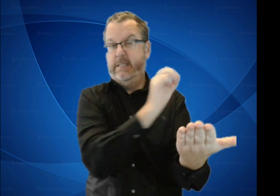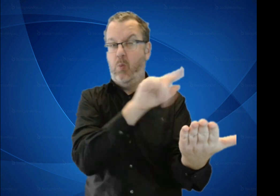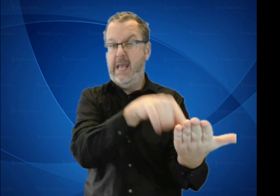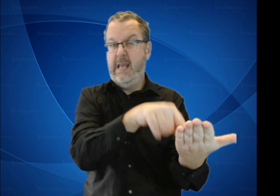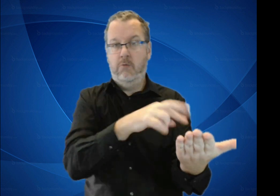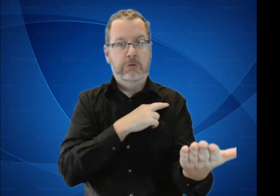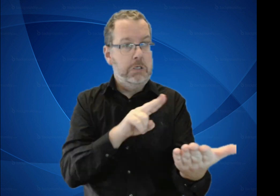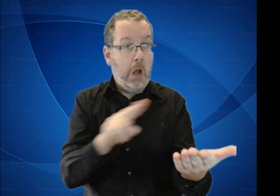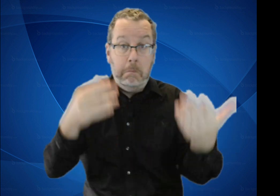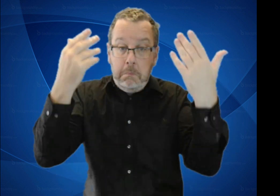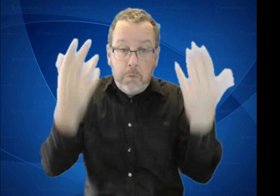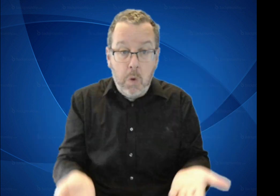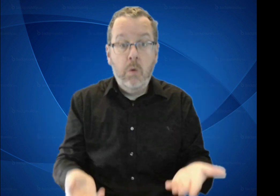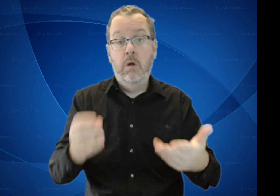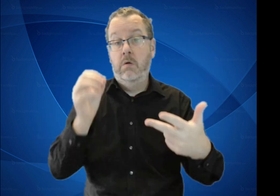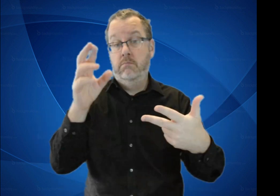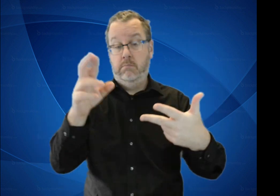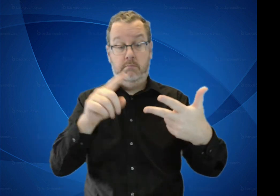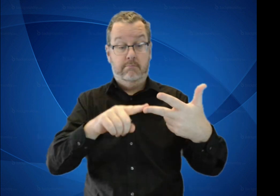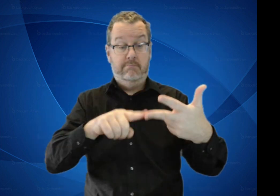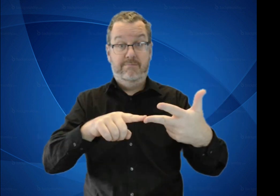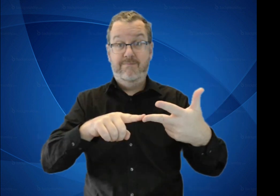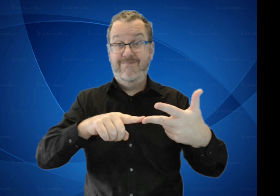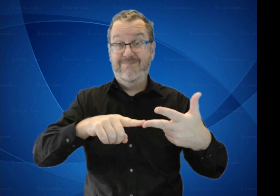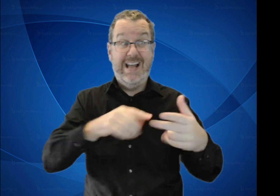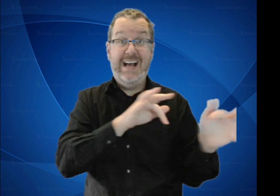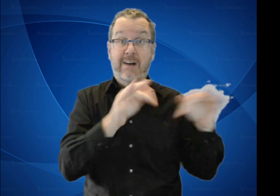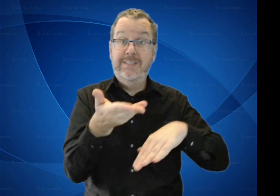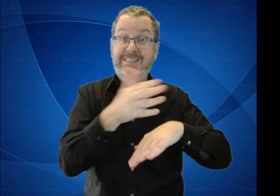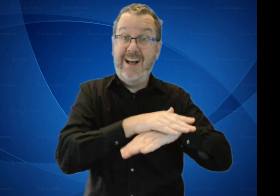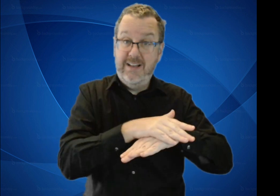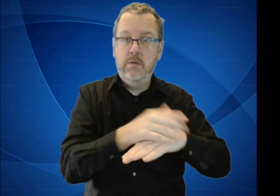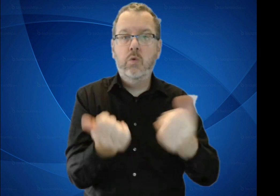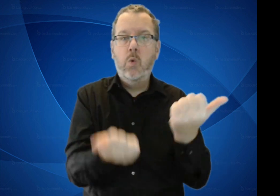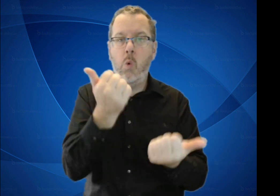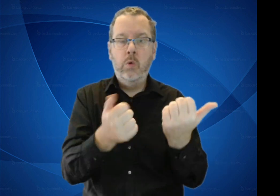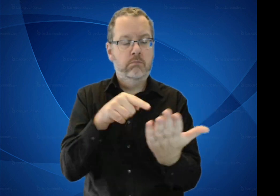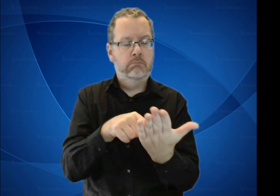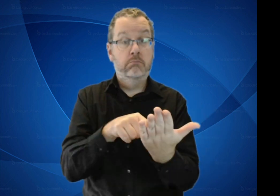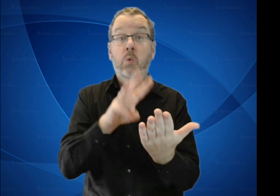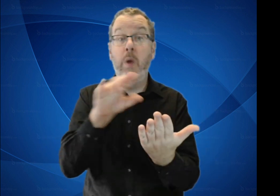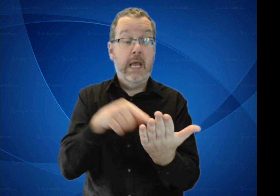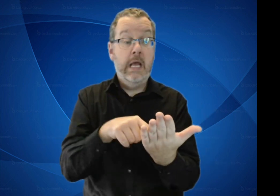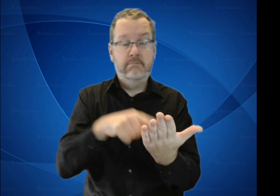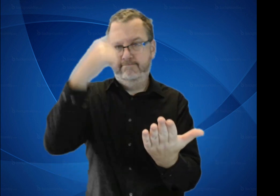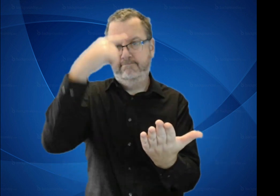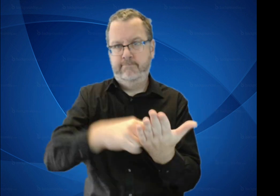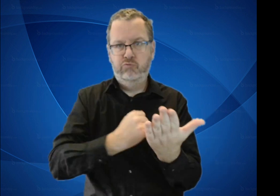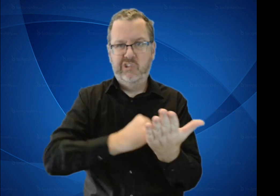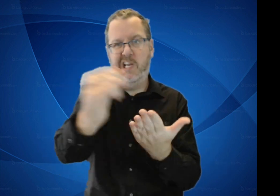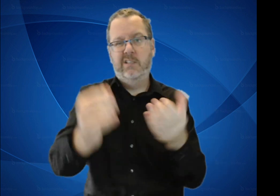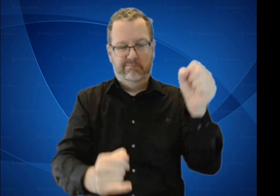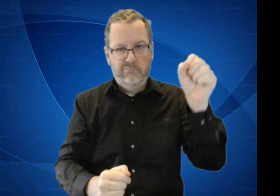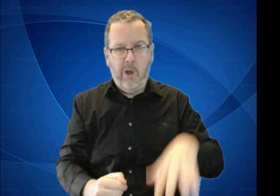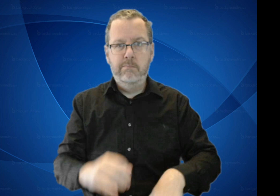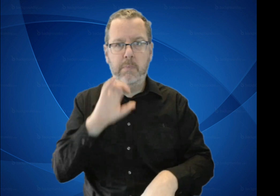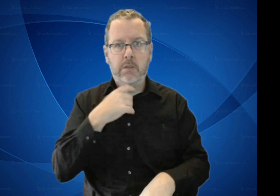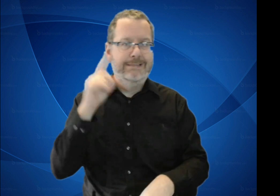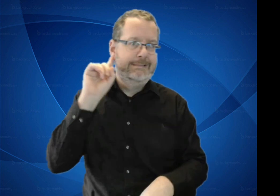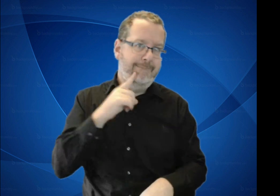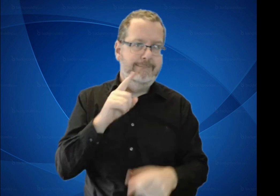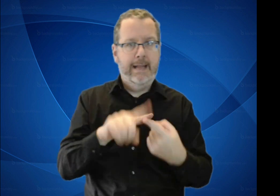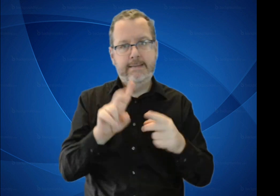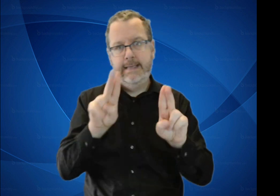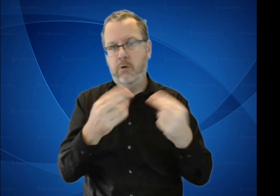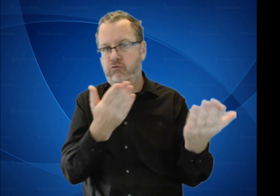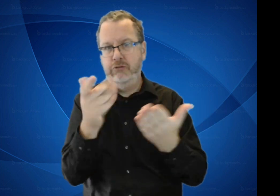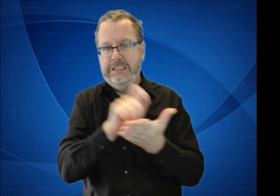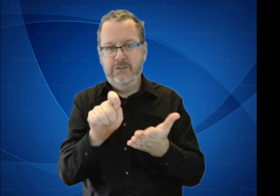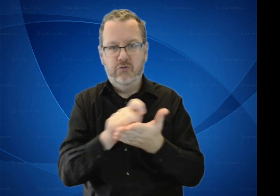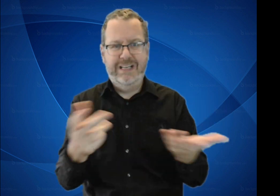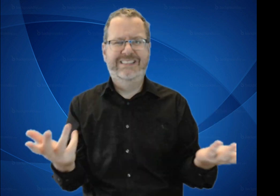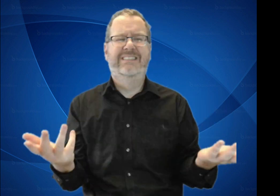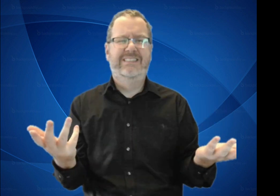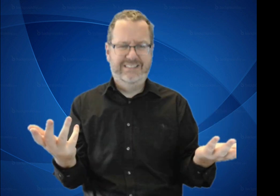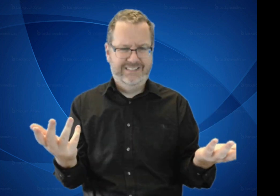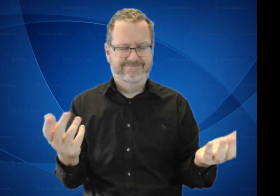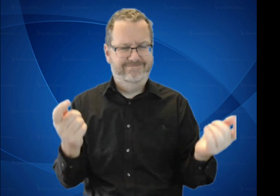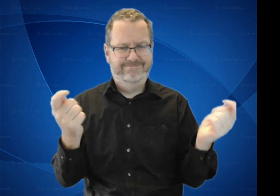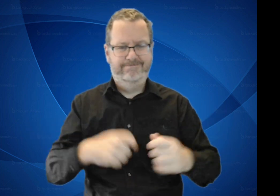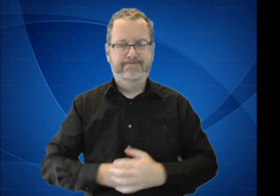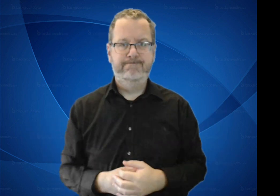and dehumanised by the archaic presumption of incapacity in the courts of the time.